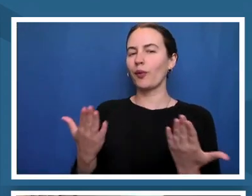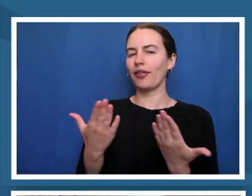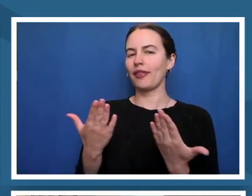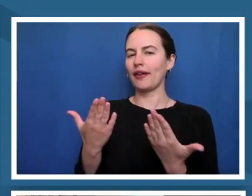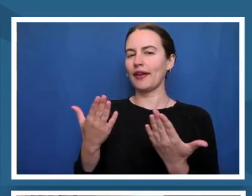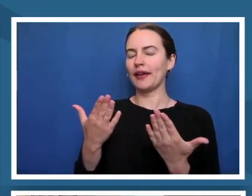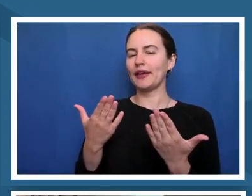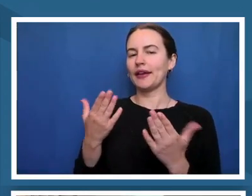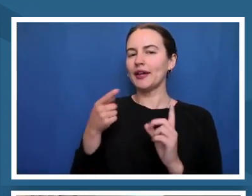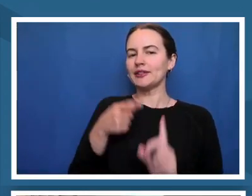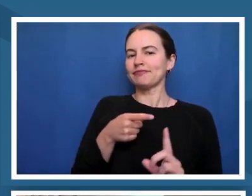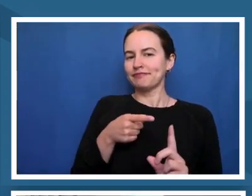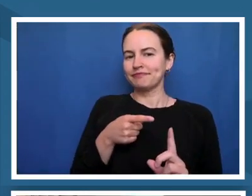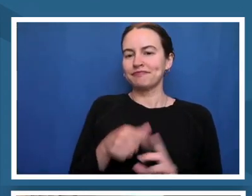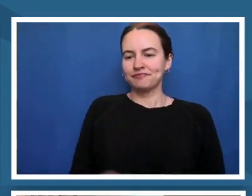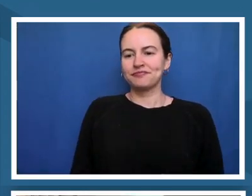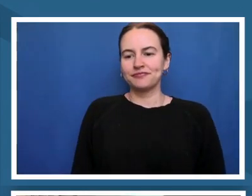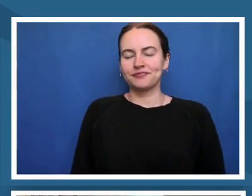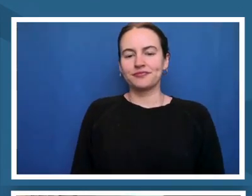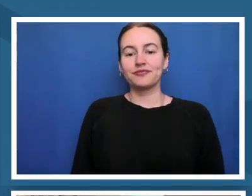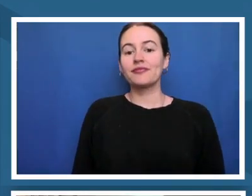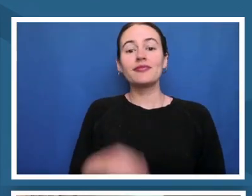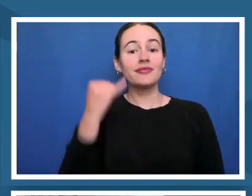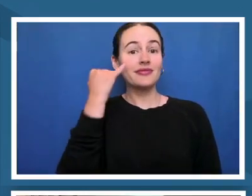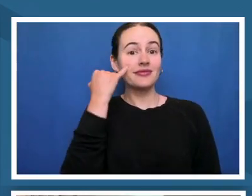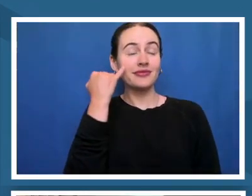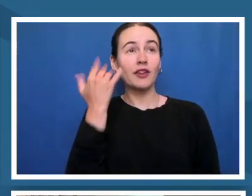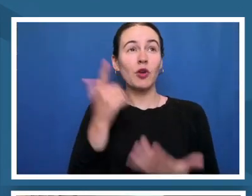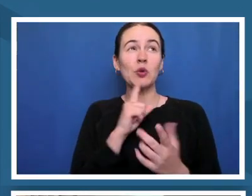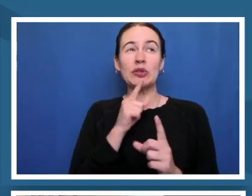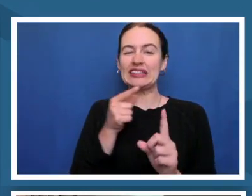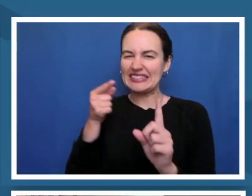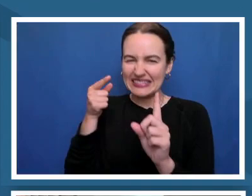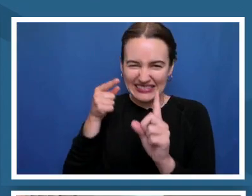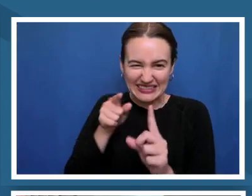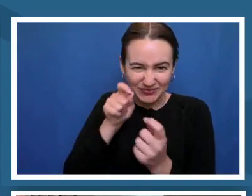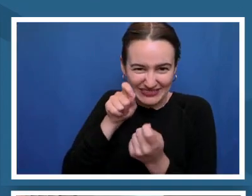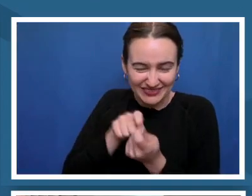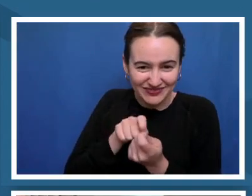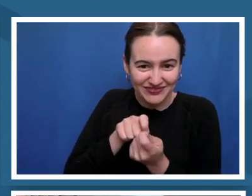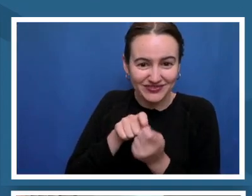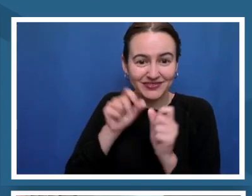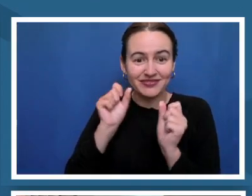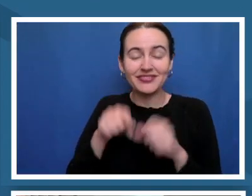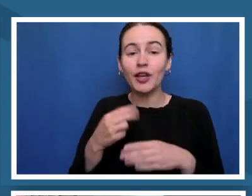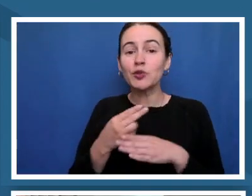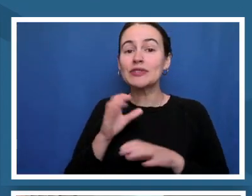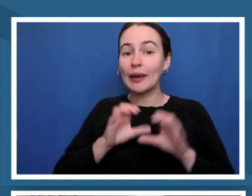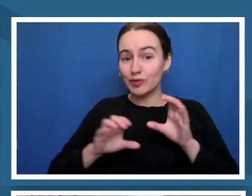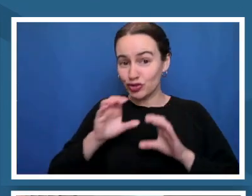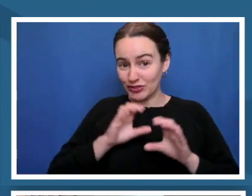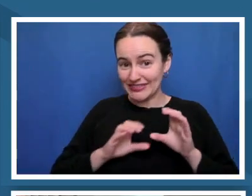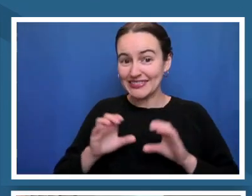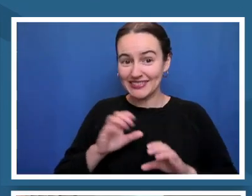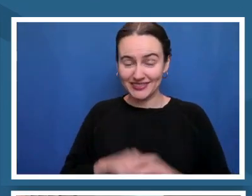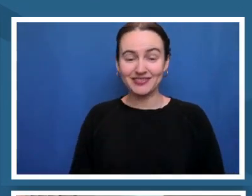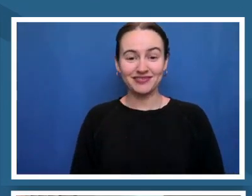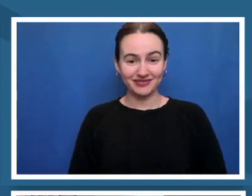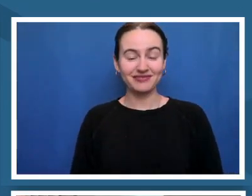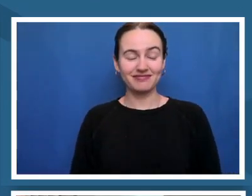you know if you wanted to get super specific you could use chemistry and think about that